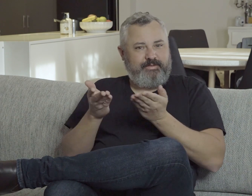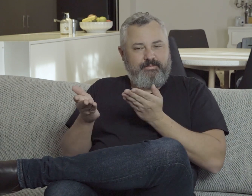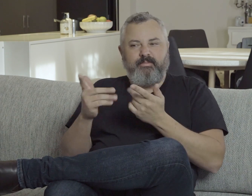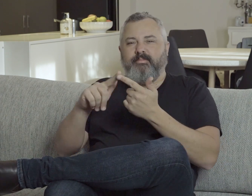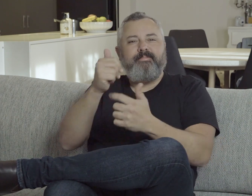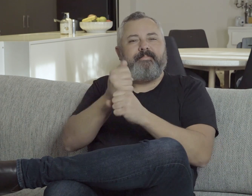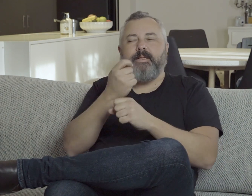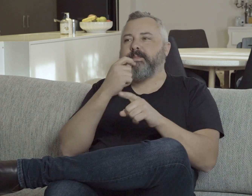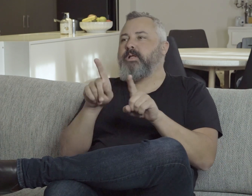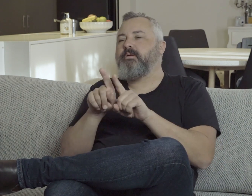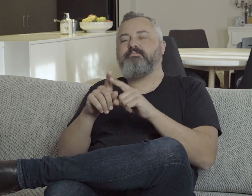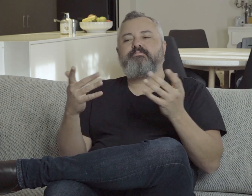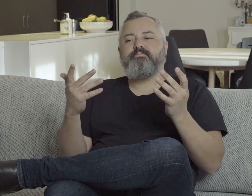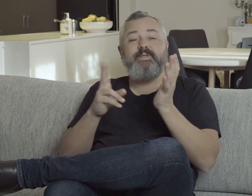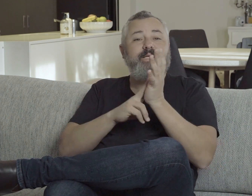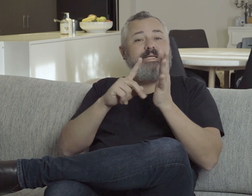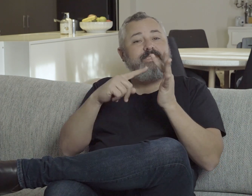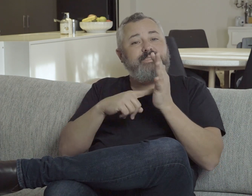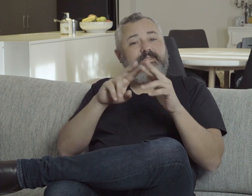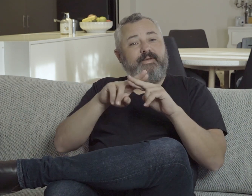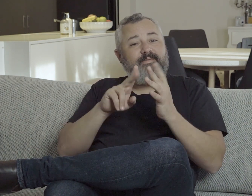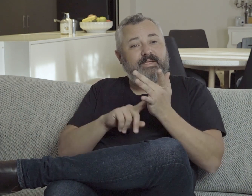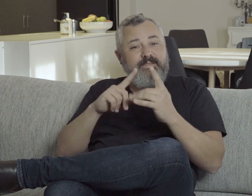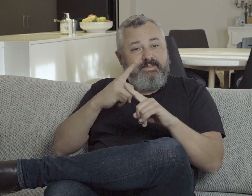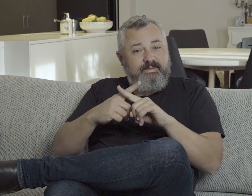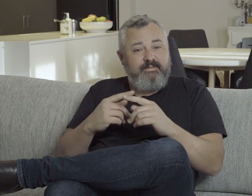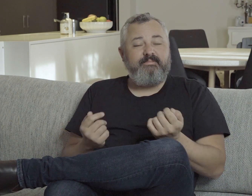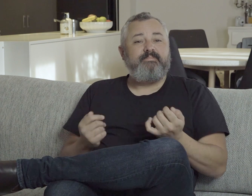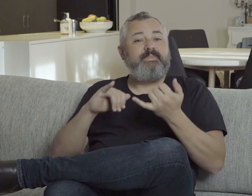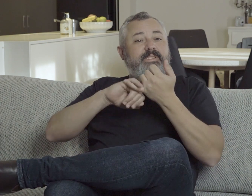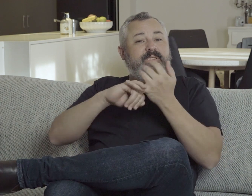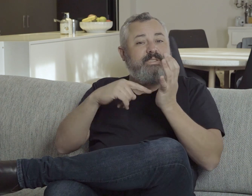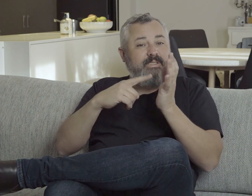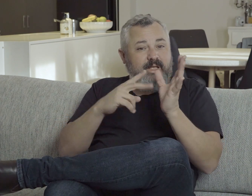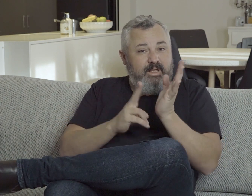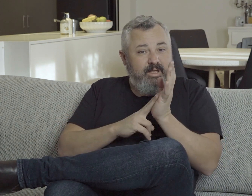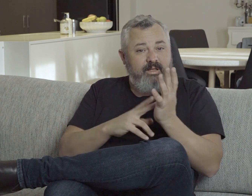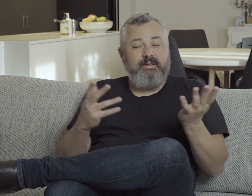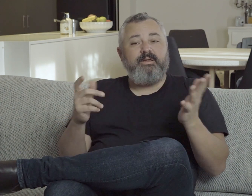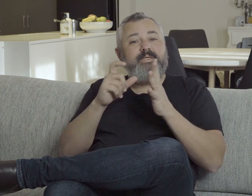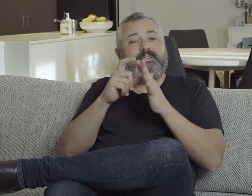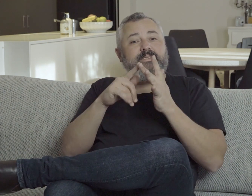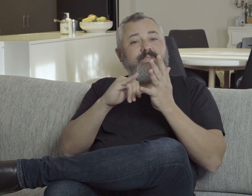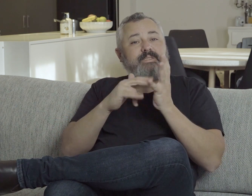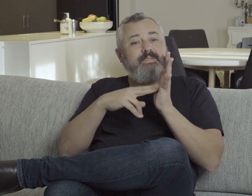Examples of streaming services include Netflix, Stan, Disney+, and many more.